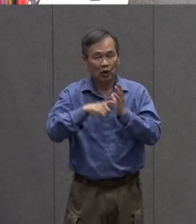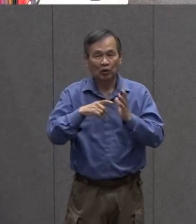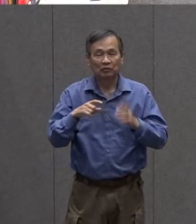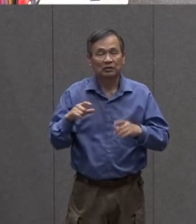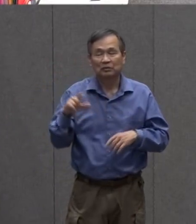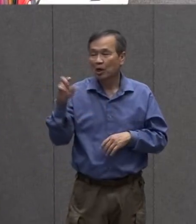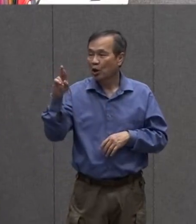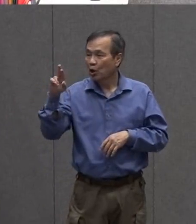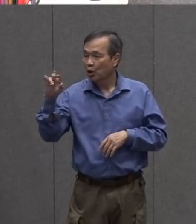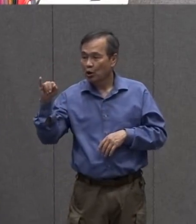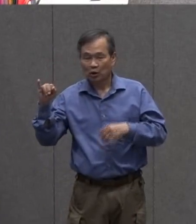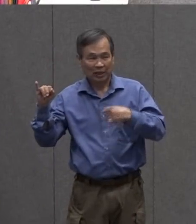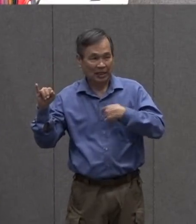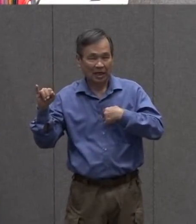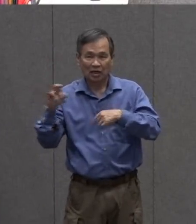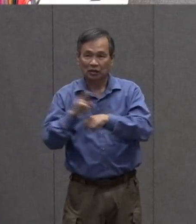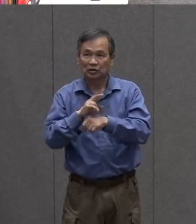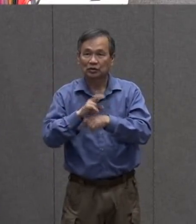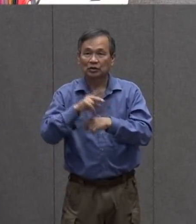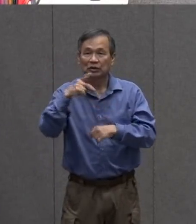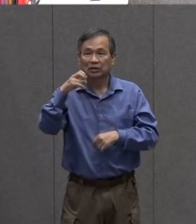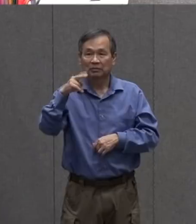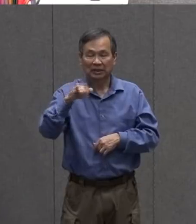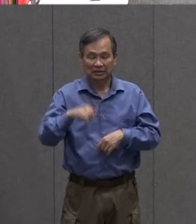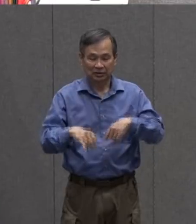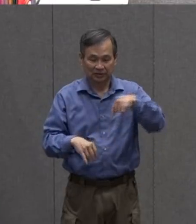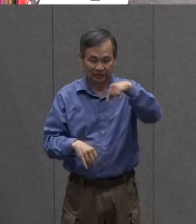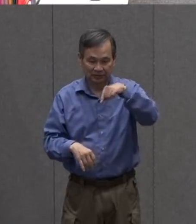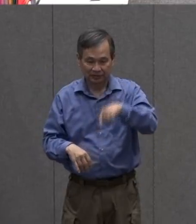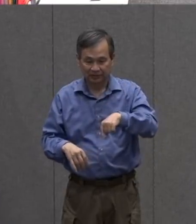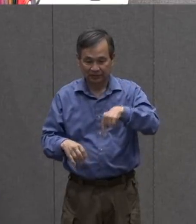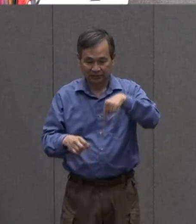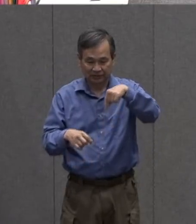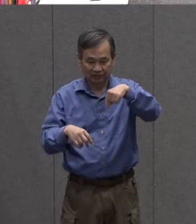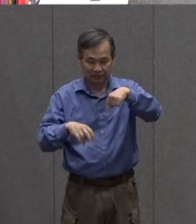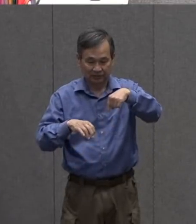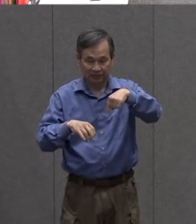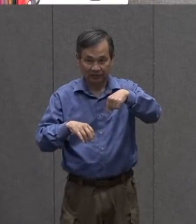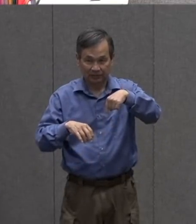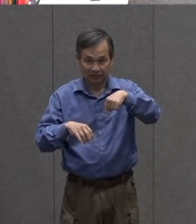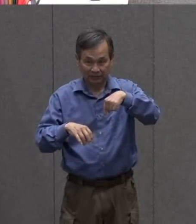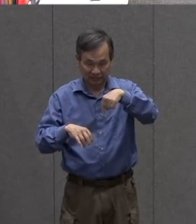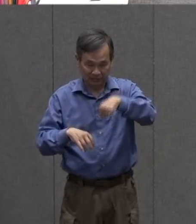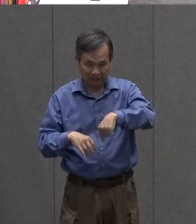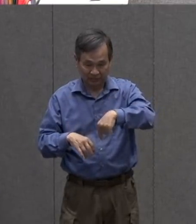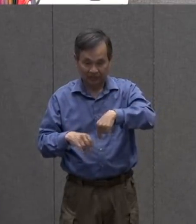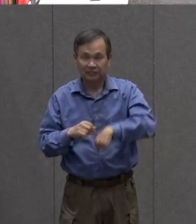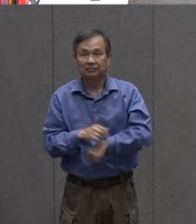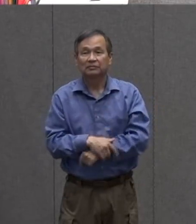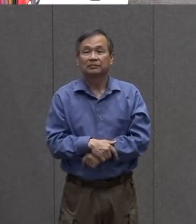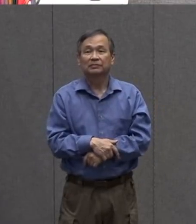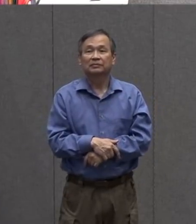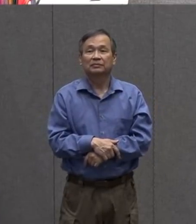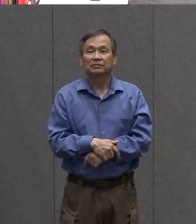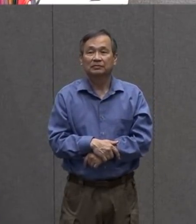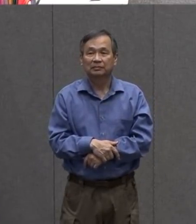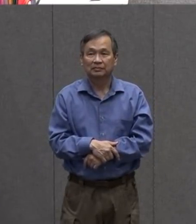were using a pencil to keep our spinner in place so we put the pencil through that little tiny gap